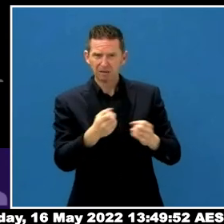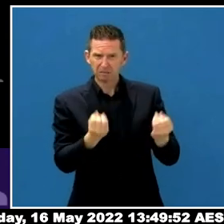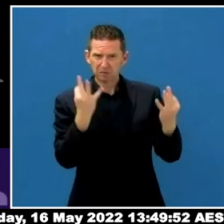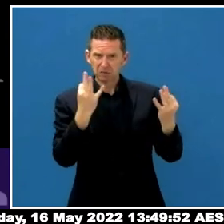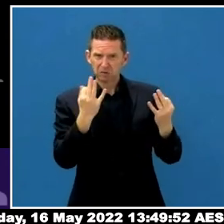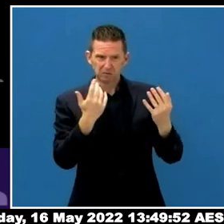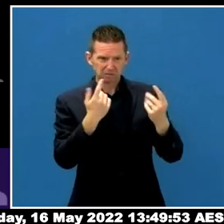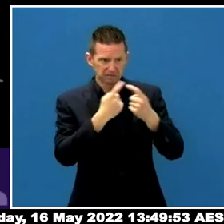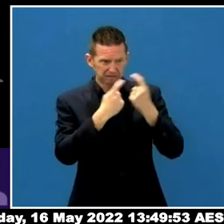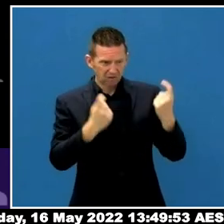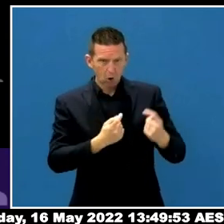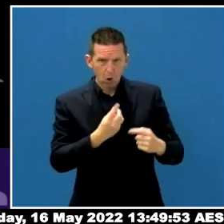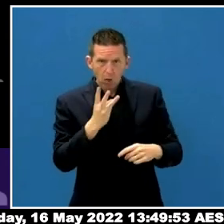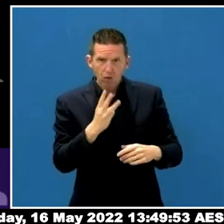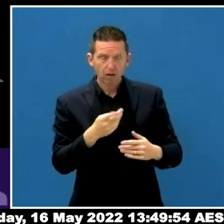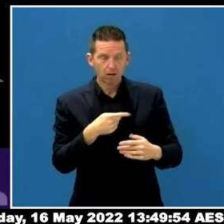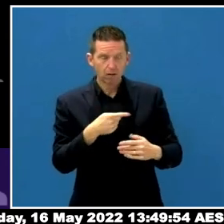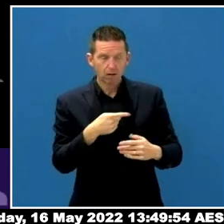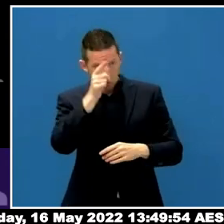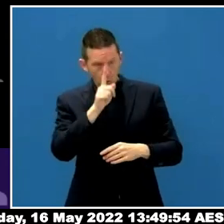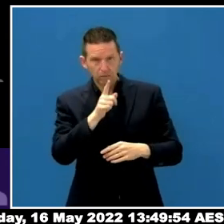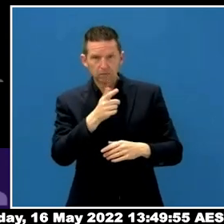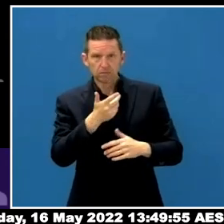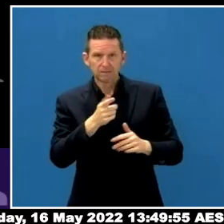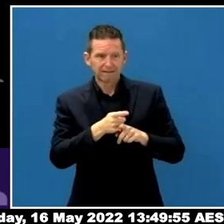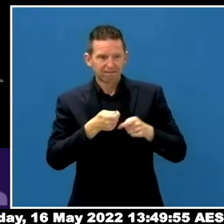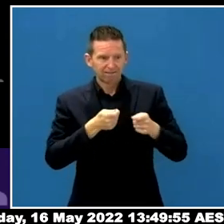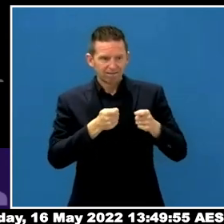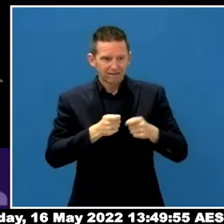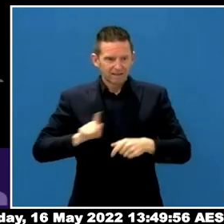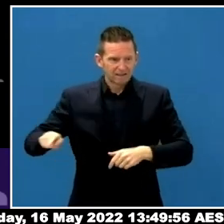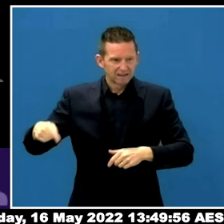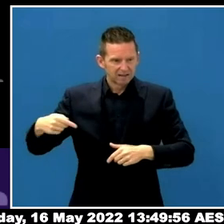certificates and all the other stuff that we had to learn through the department.